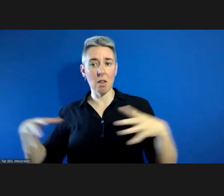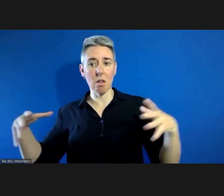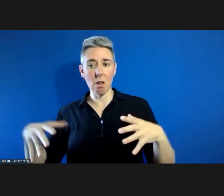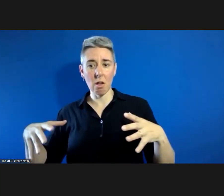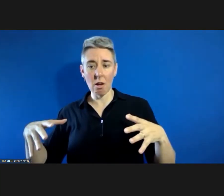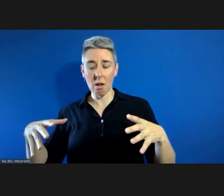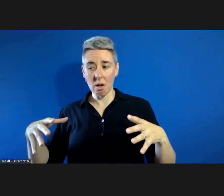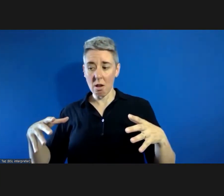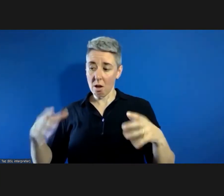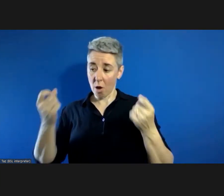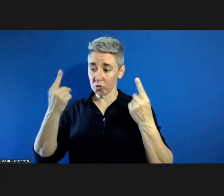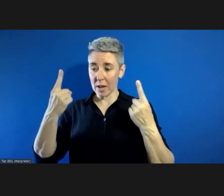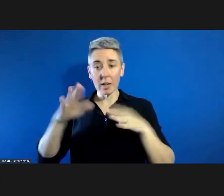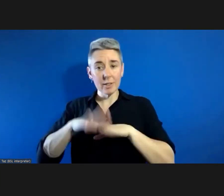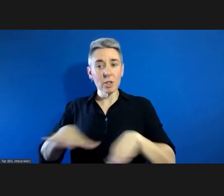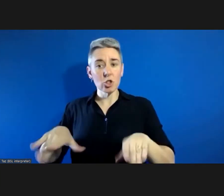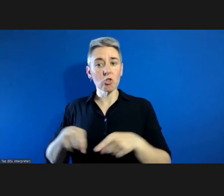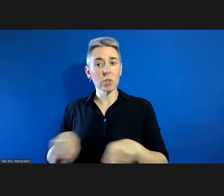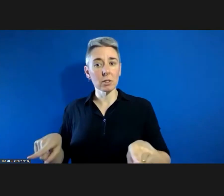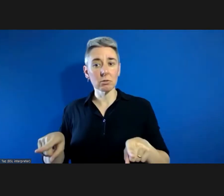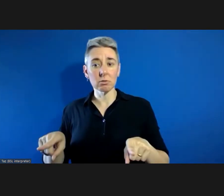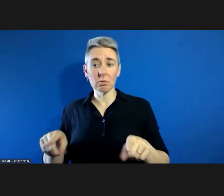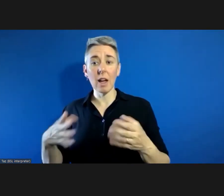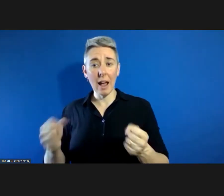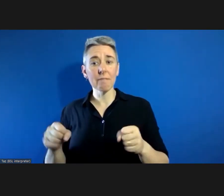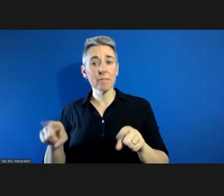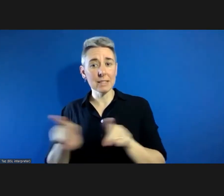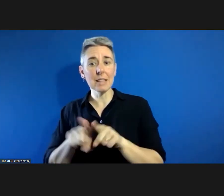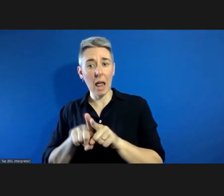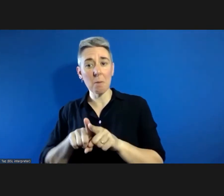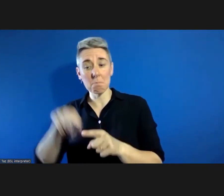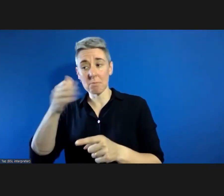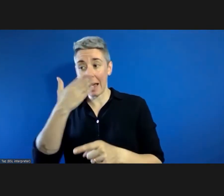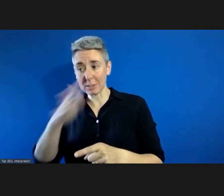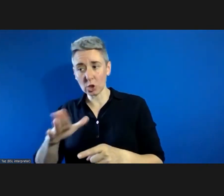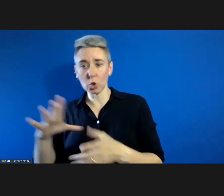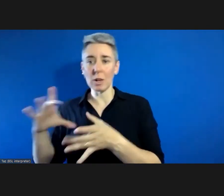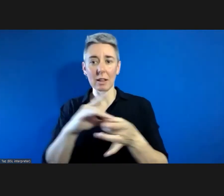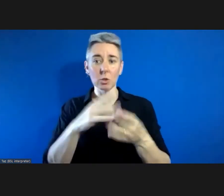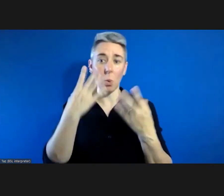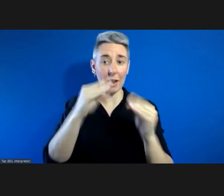attitude towards education as I did when I was a young man and that was a long, long time ago.